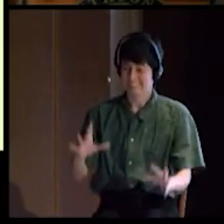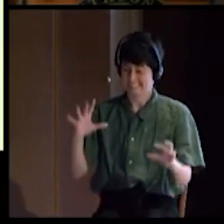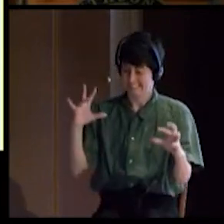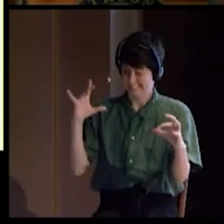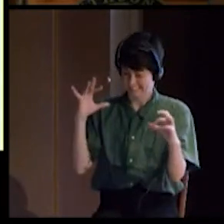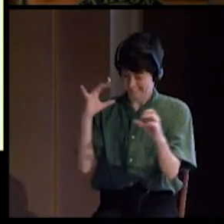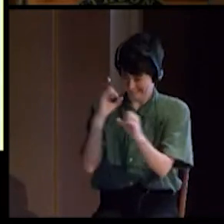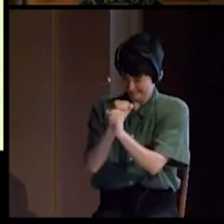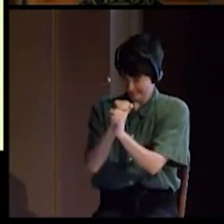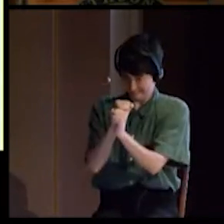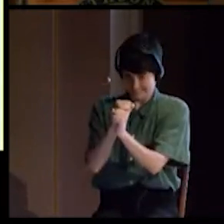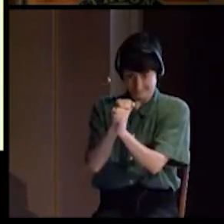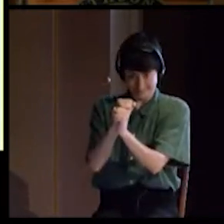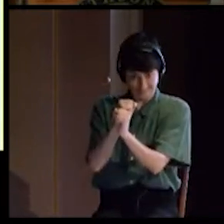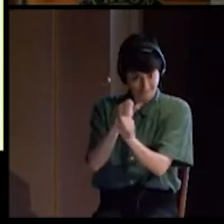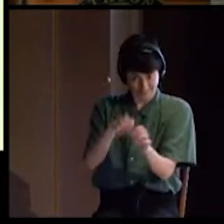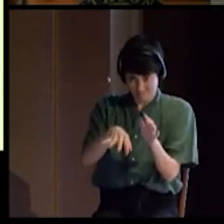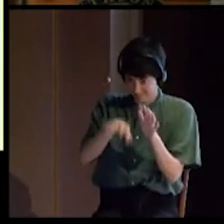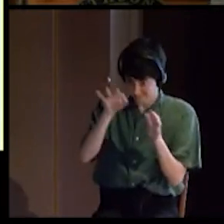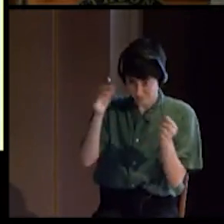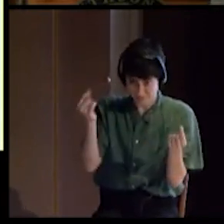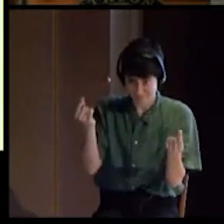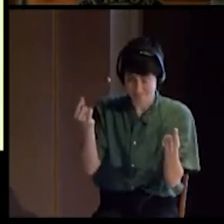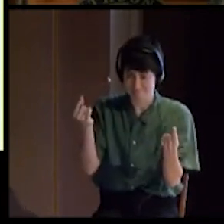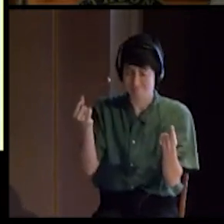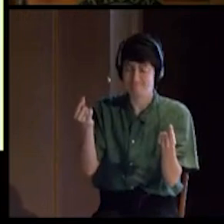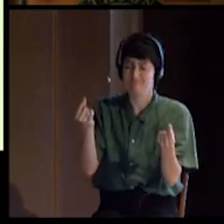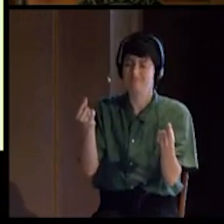But basically what we found was that small birds have darker down.